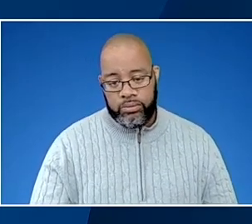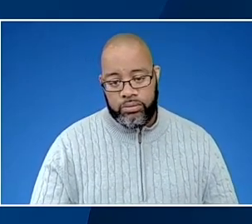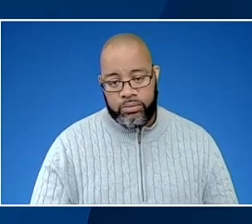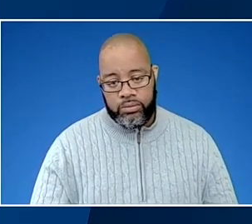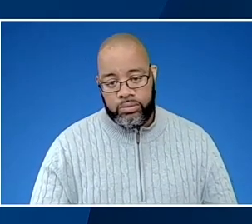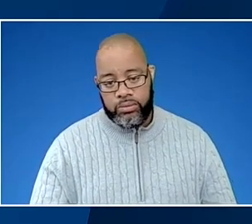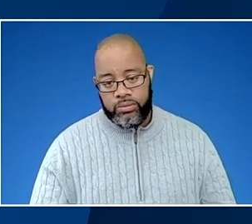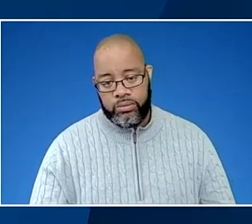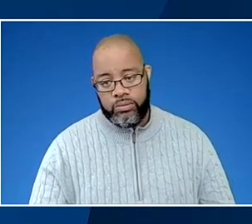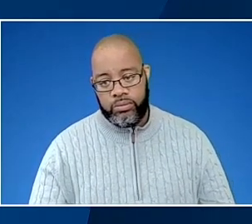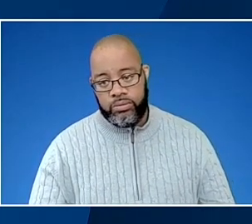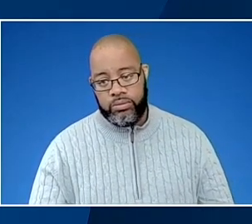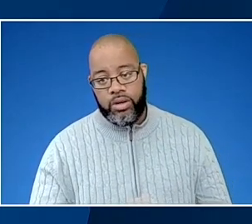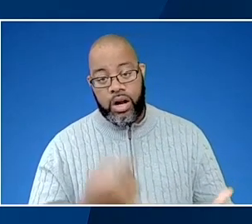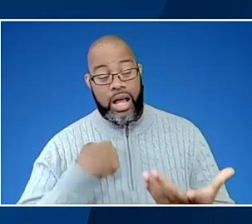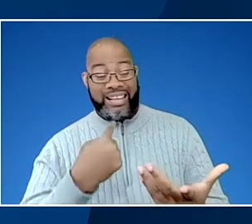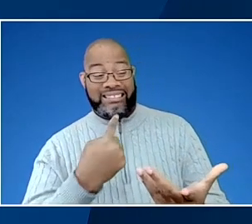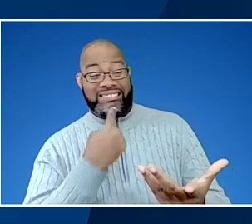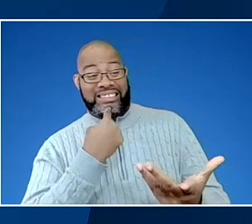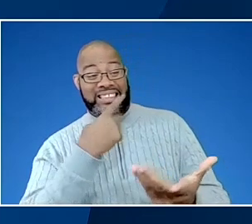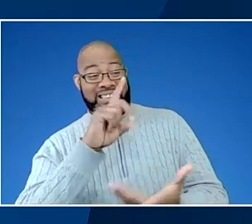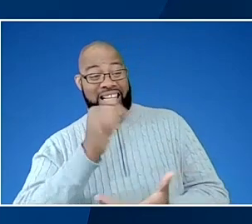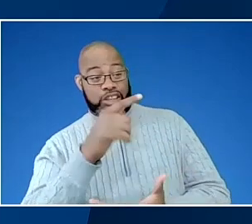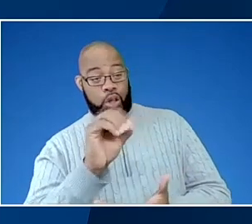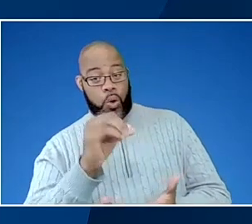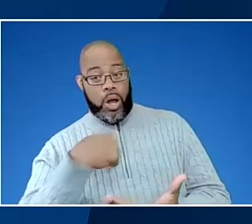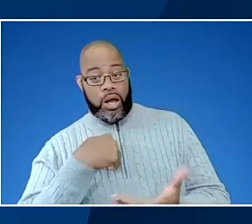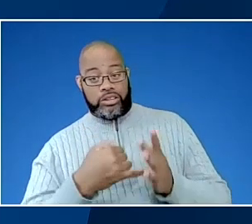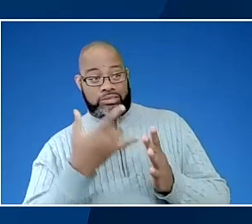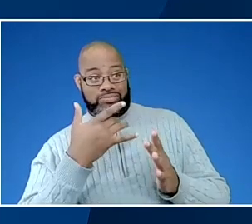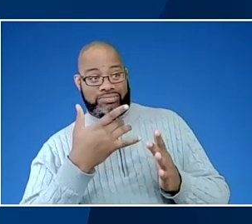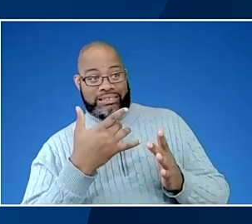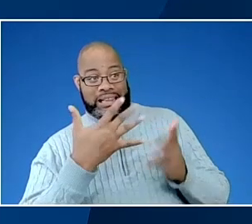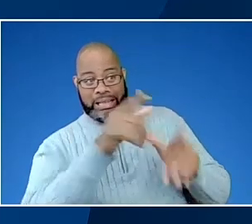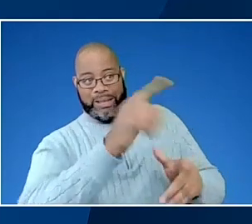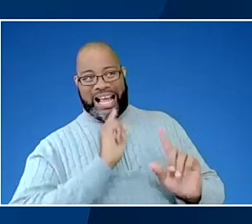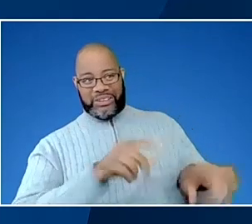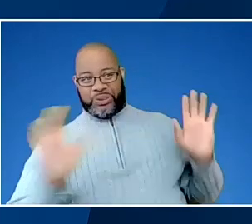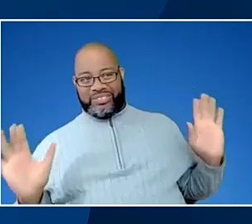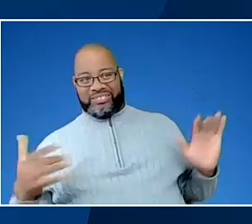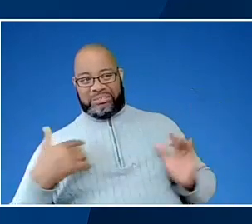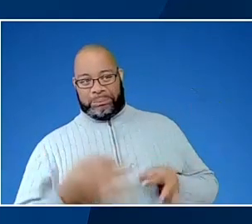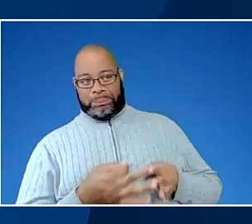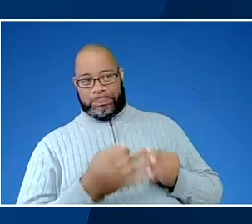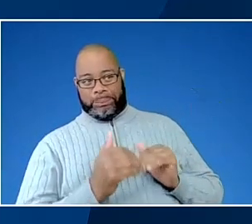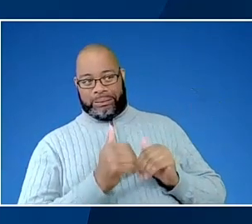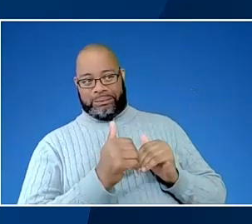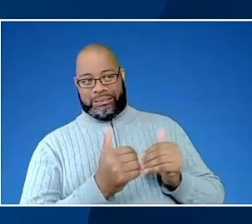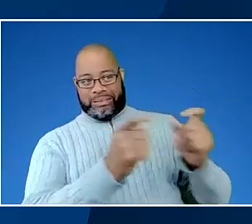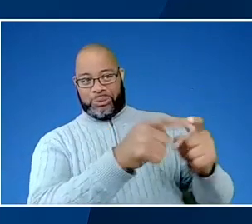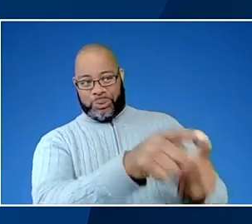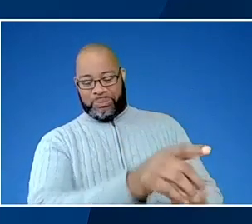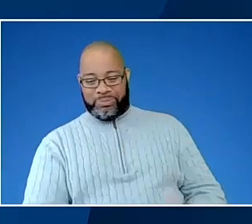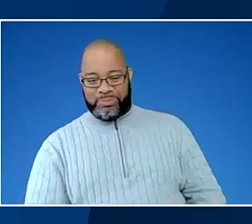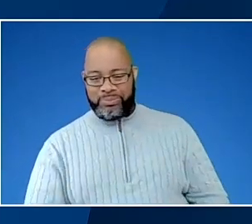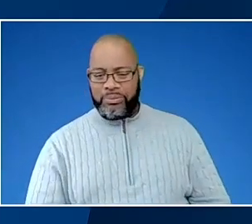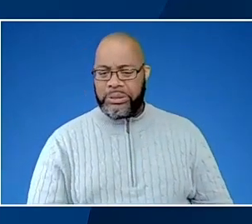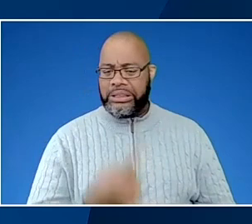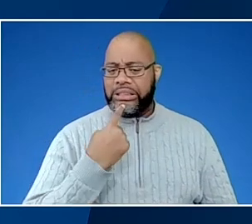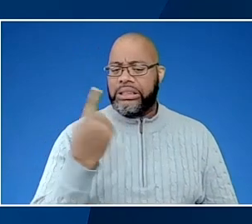I- all I said was D'Angelo. I was just going to defer to him. Okay. And you said something. We can't hear you, D'Angelo.